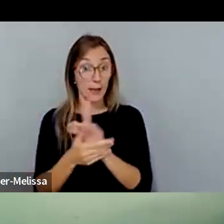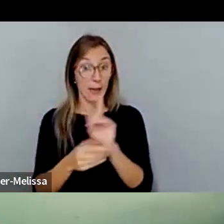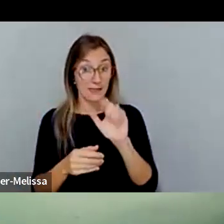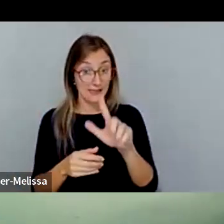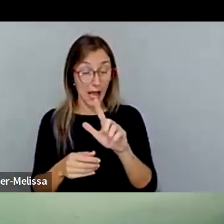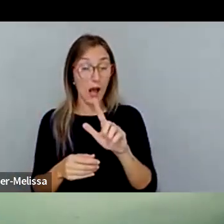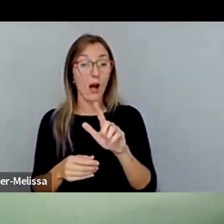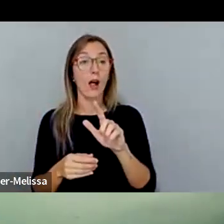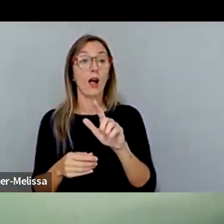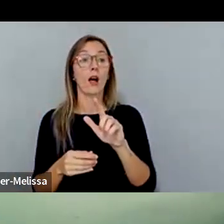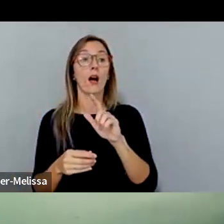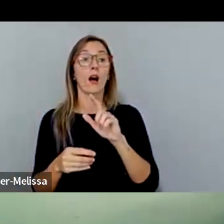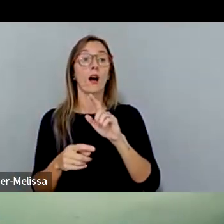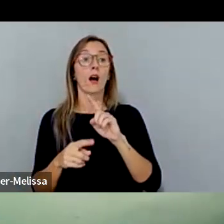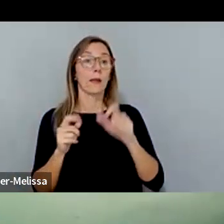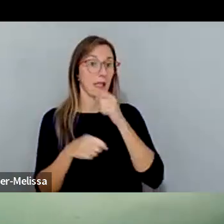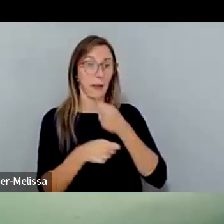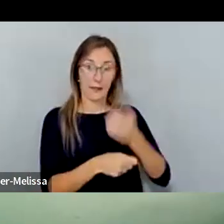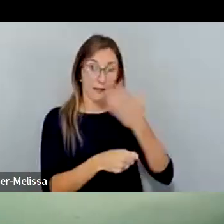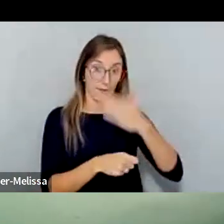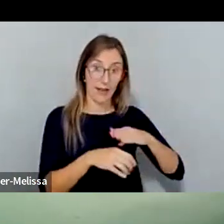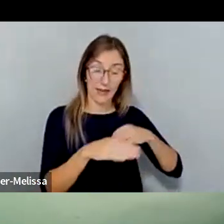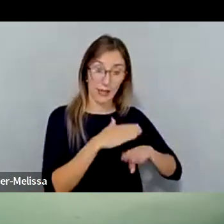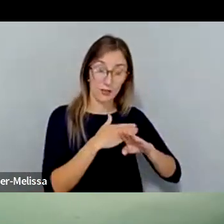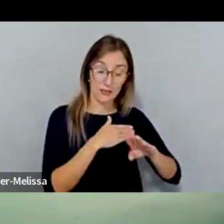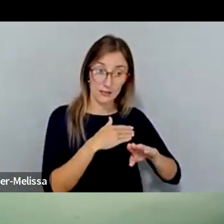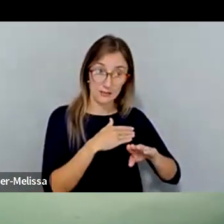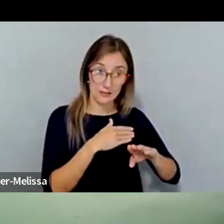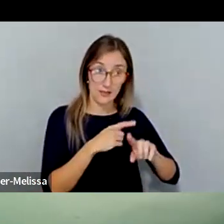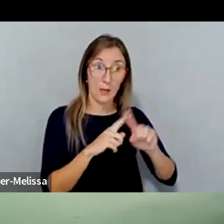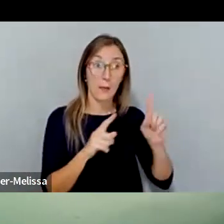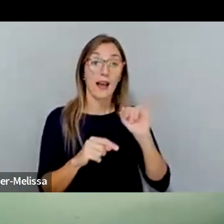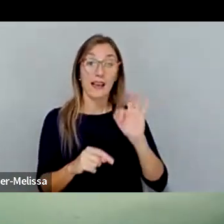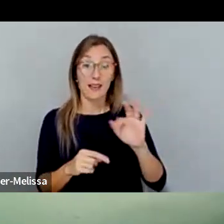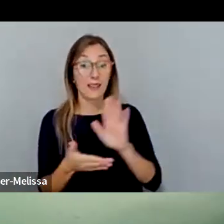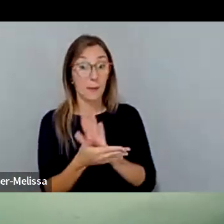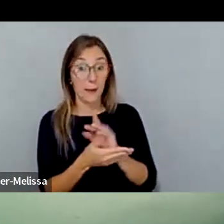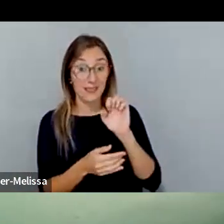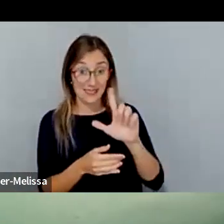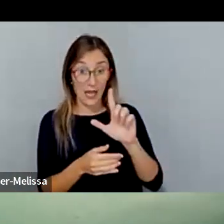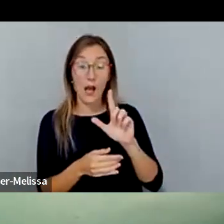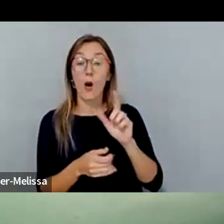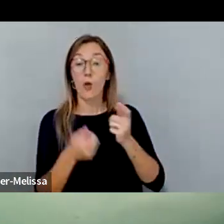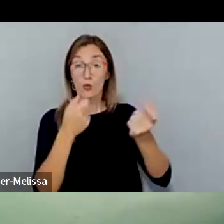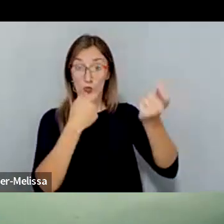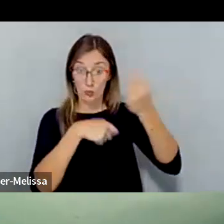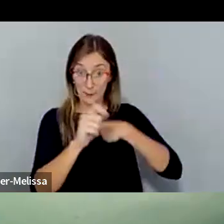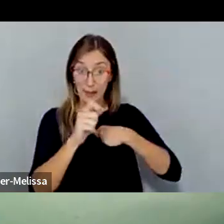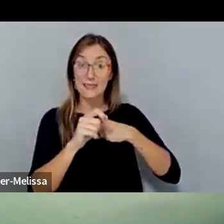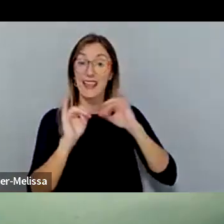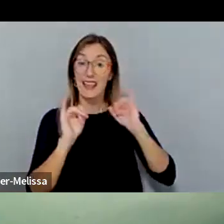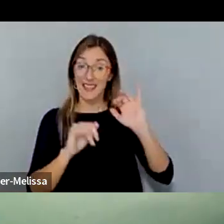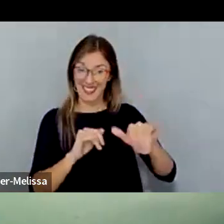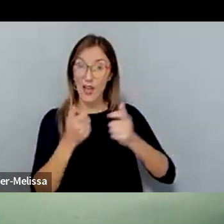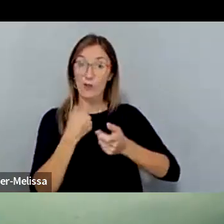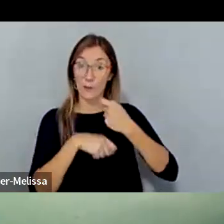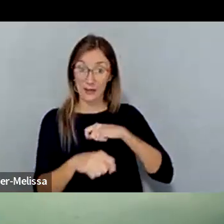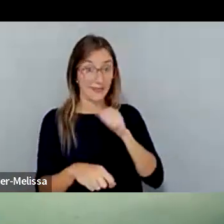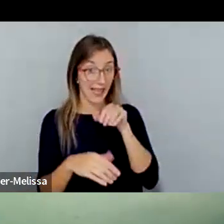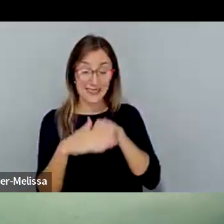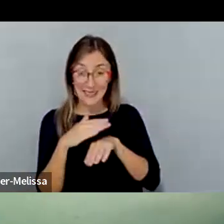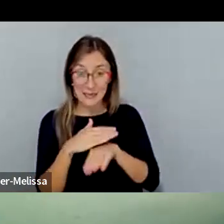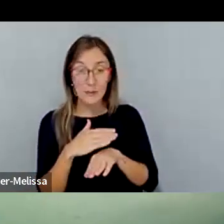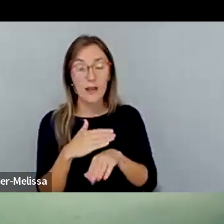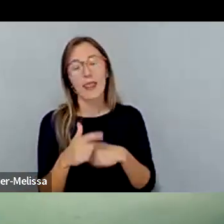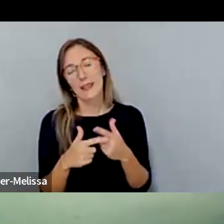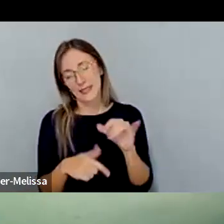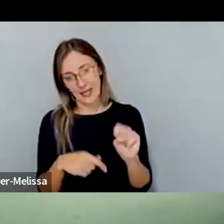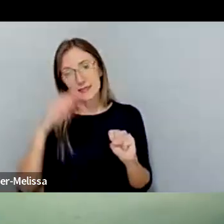If they've moved the paper towel holder and it's not an